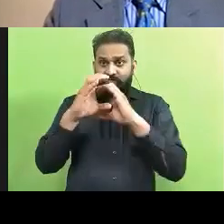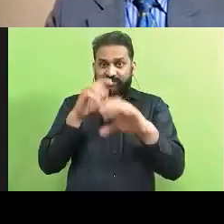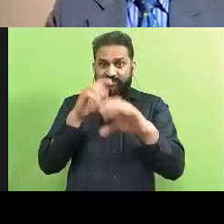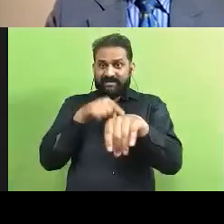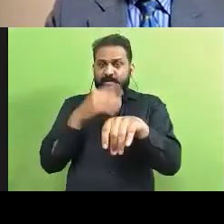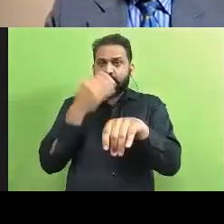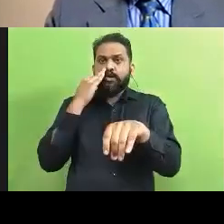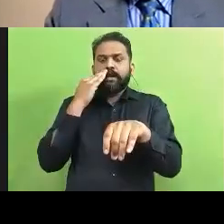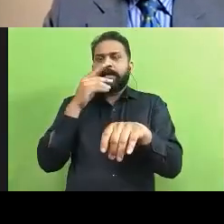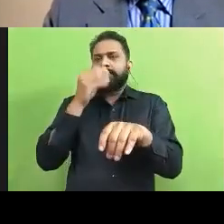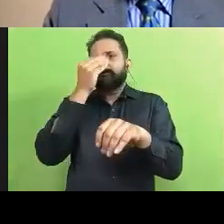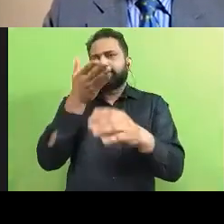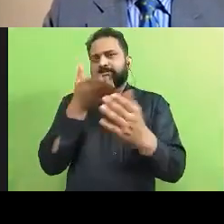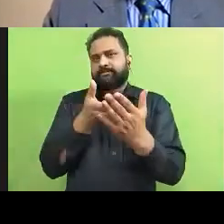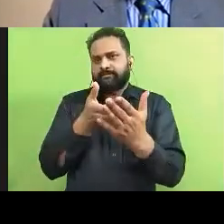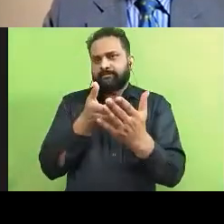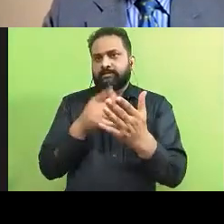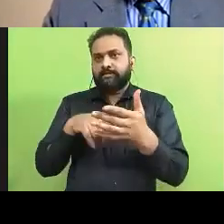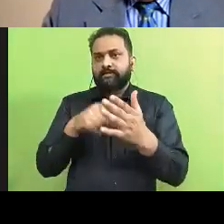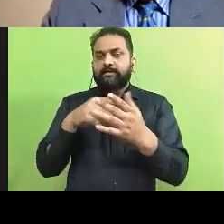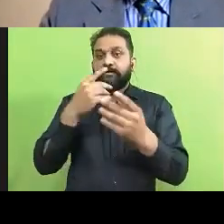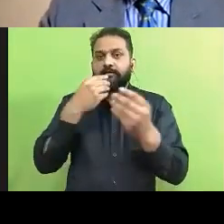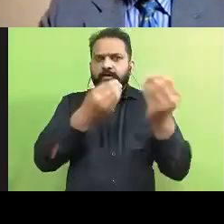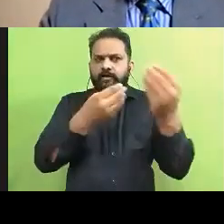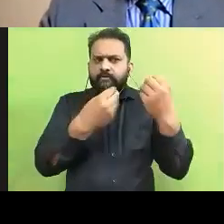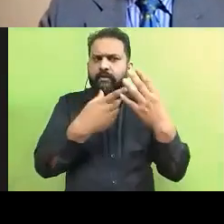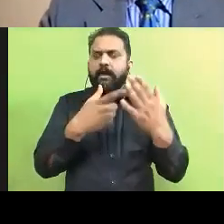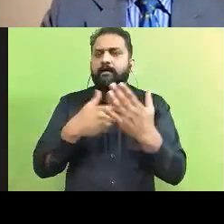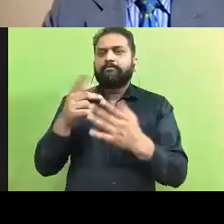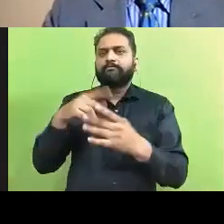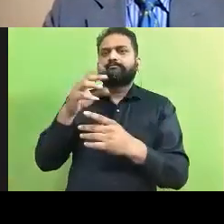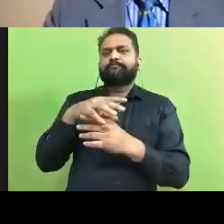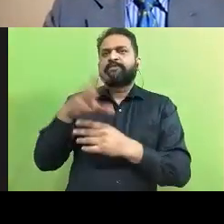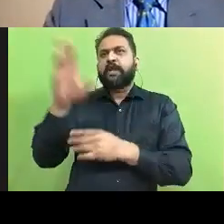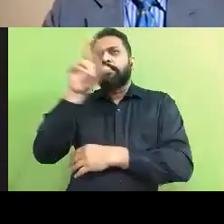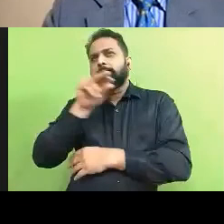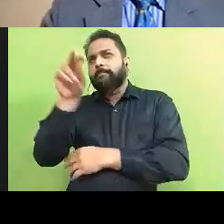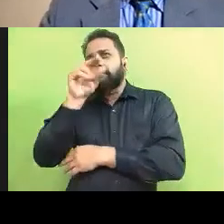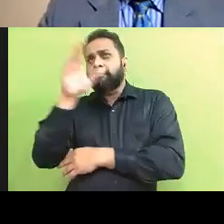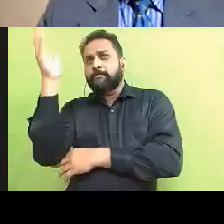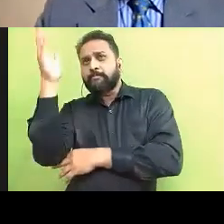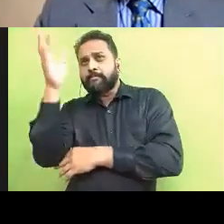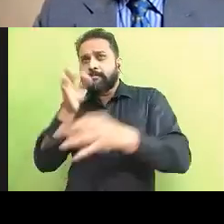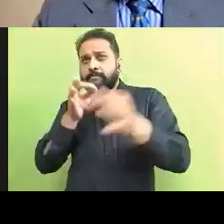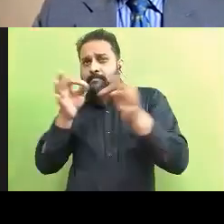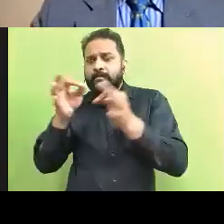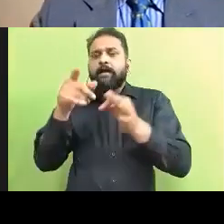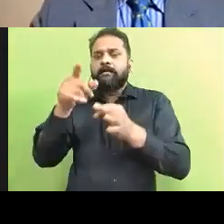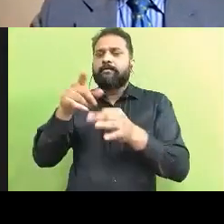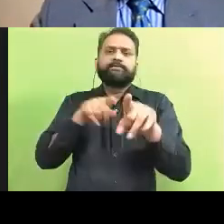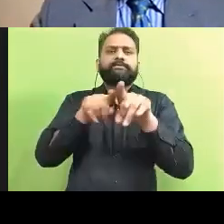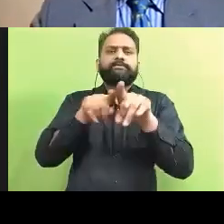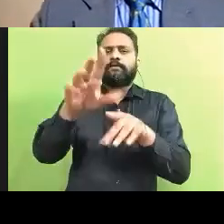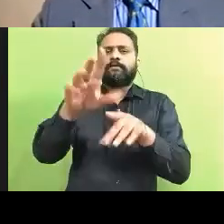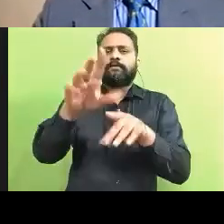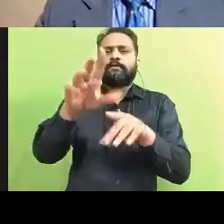and you can use this information in your oral presentation also for example you can argue